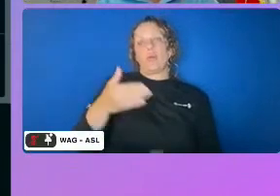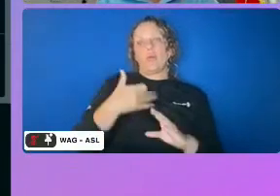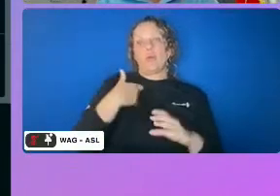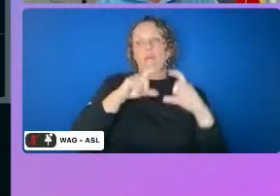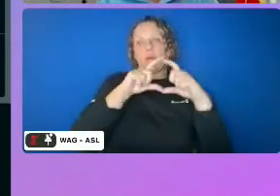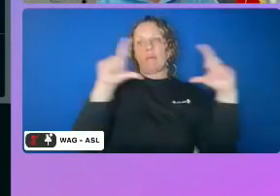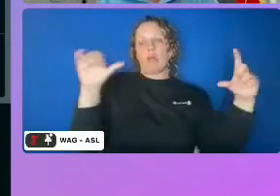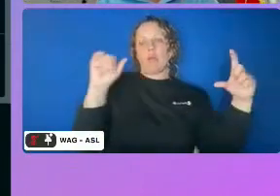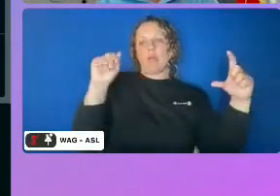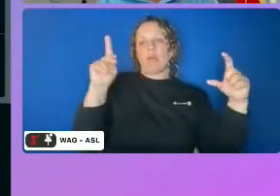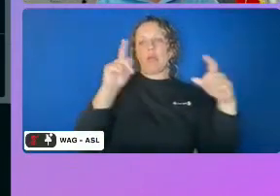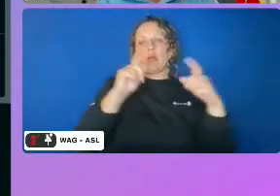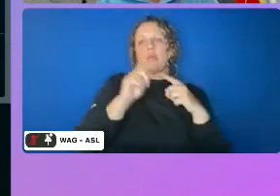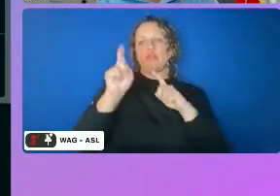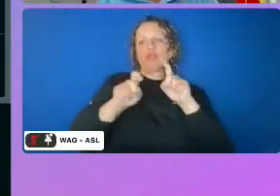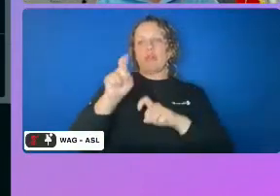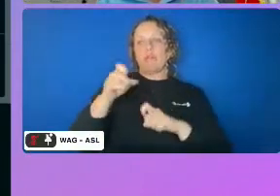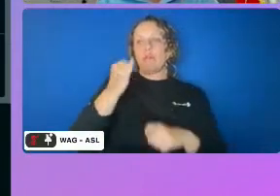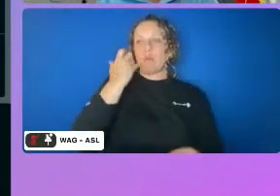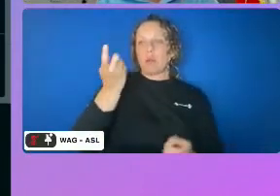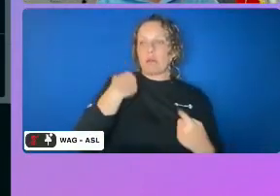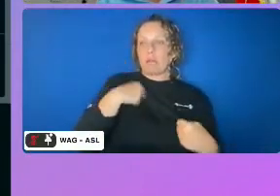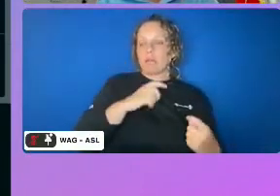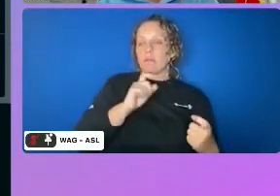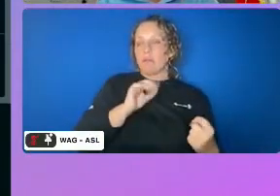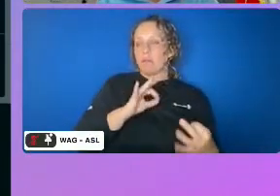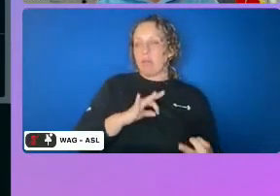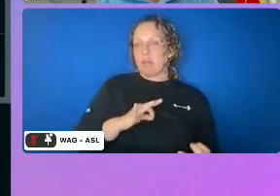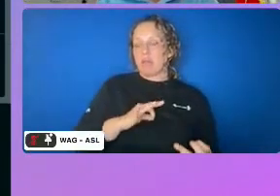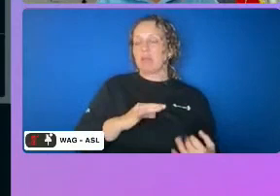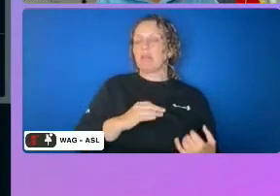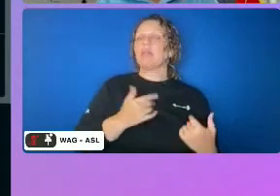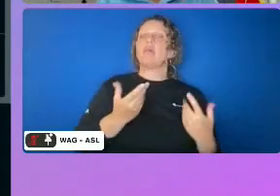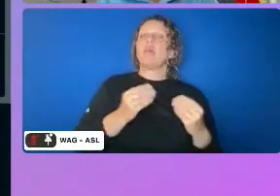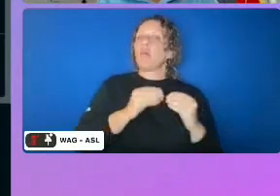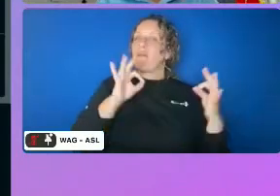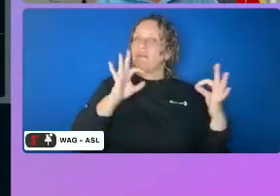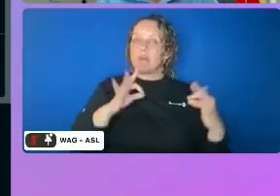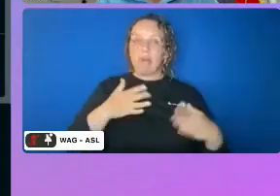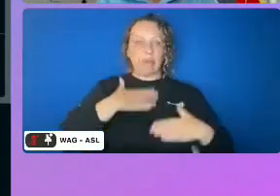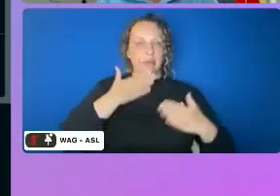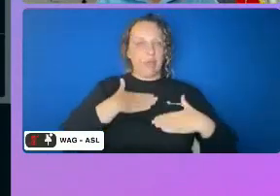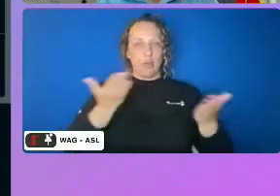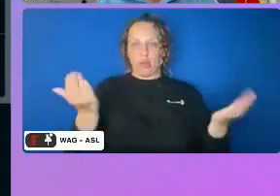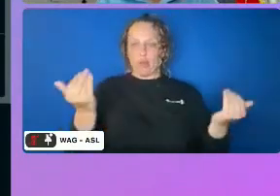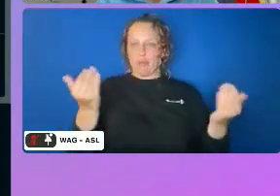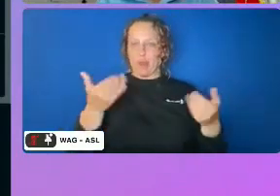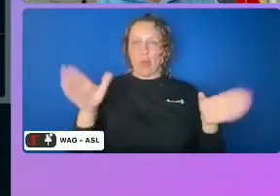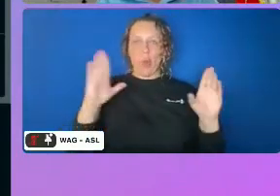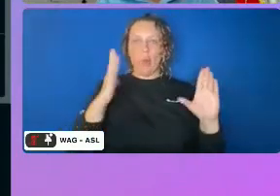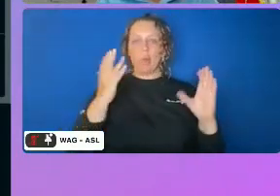with a link to a survey if you wanna give us feedback. The more feedback the merrier, please tell us what problems you have with it,